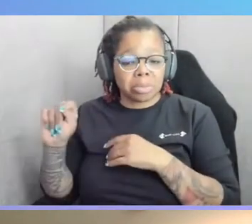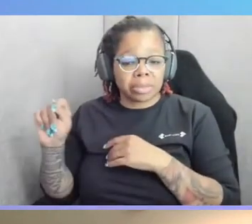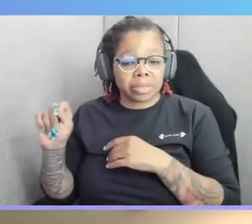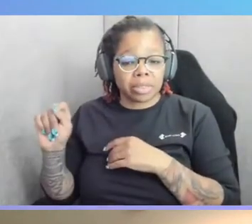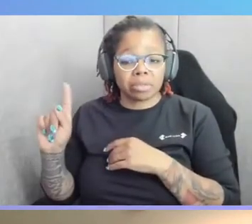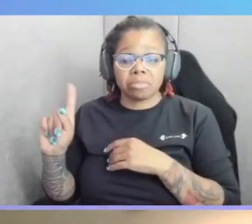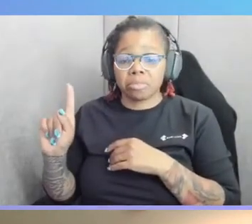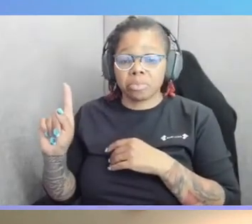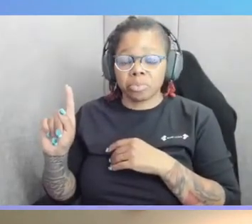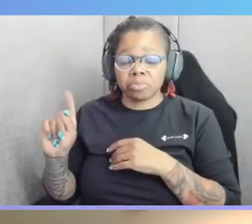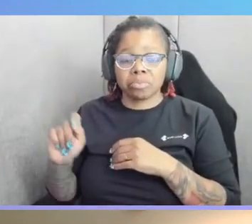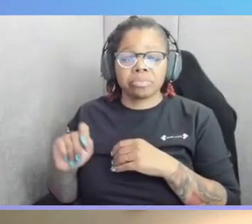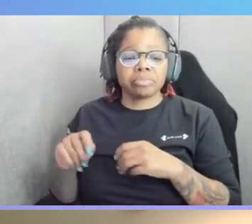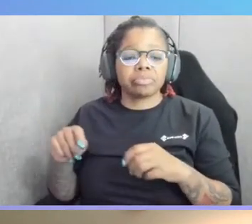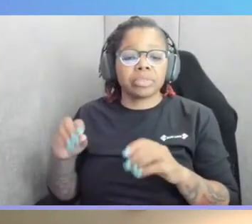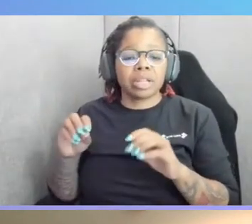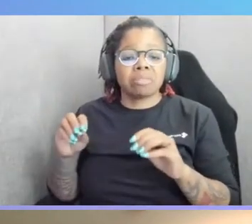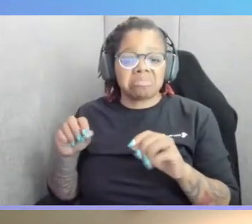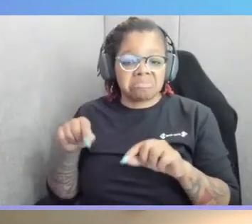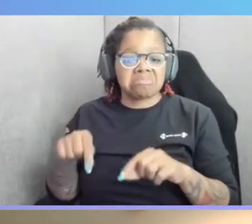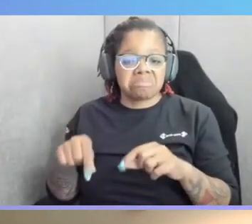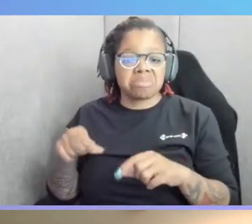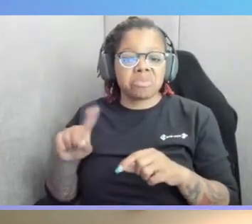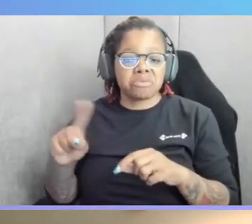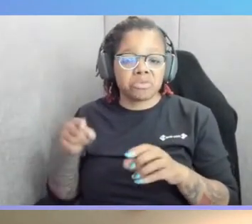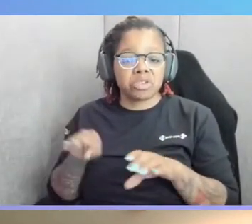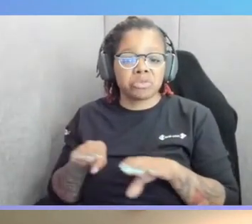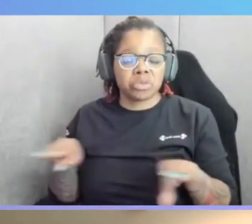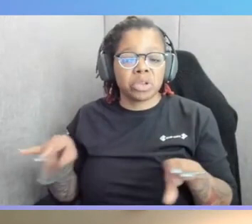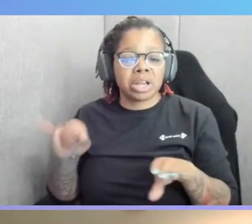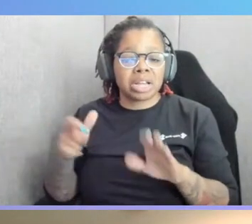on the ground floor. If you require a wheelchair accessible